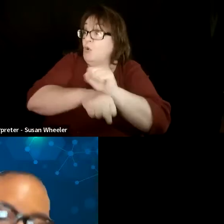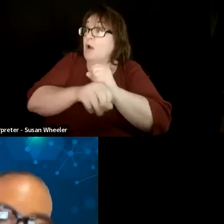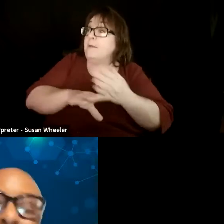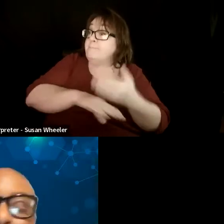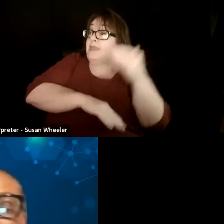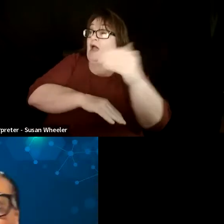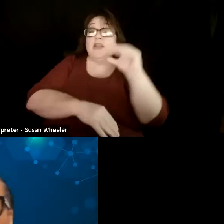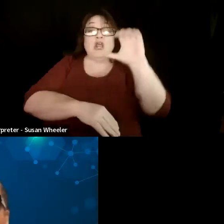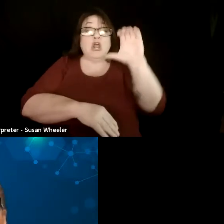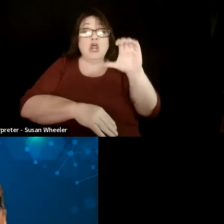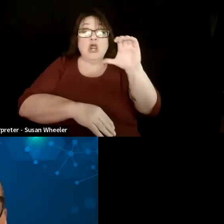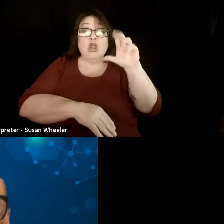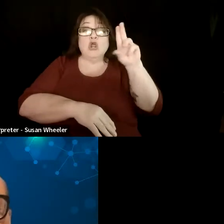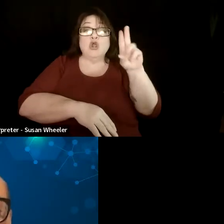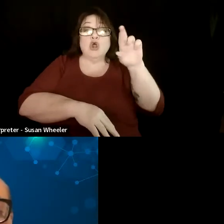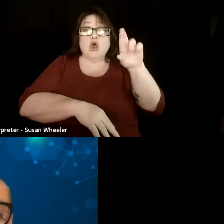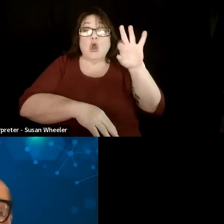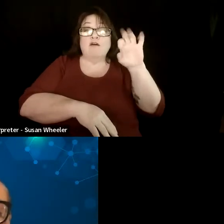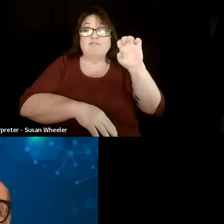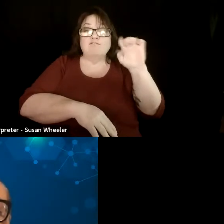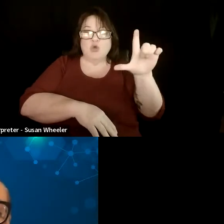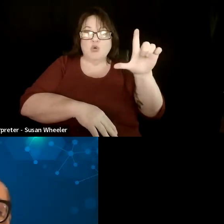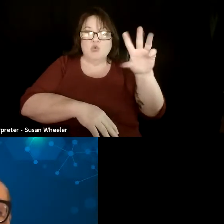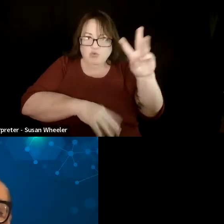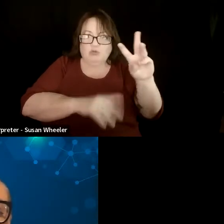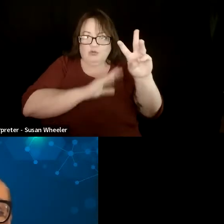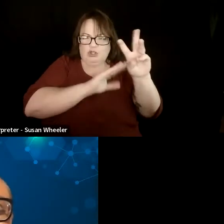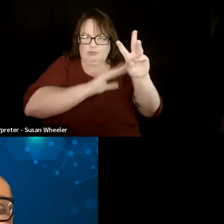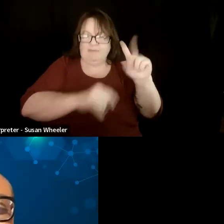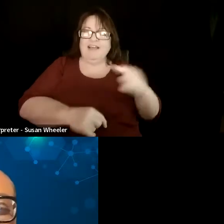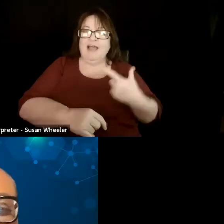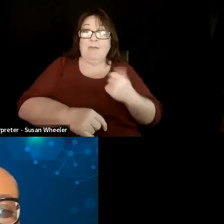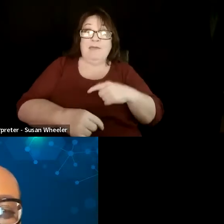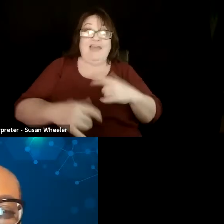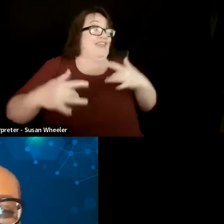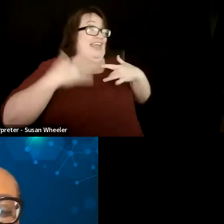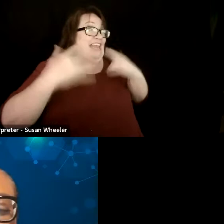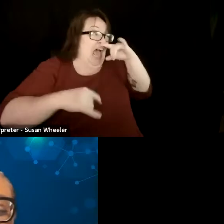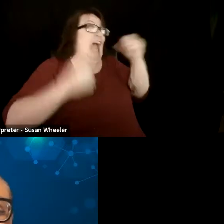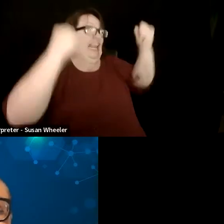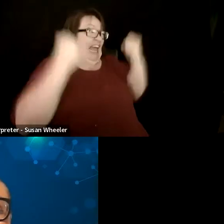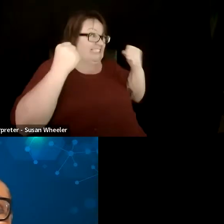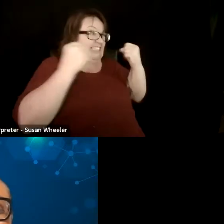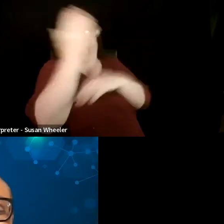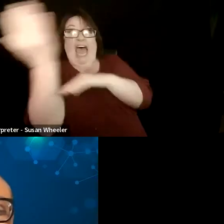Hmm, that's a- - The child performer may be very excited to stay up past curfew. What should parents